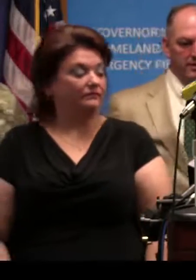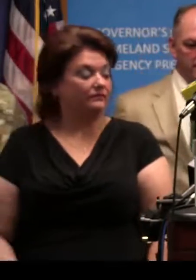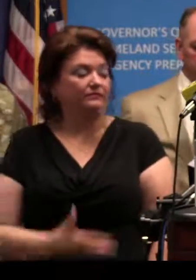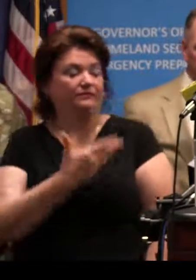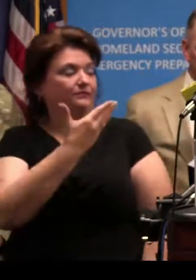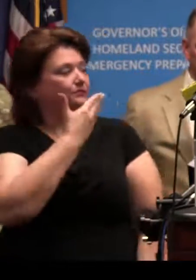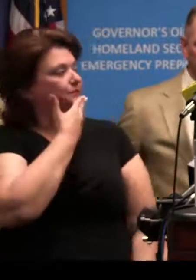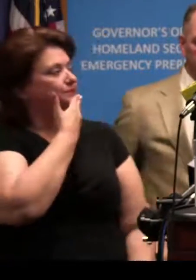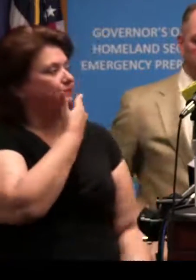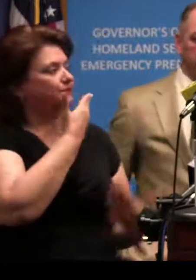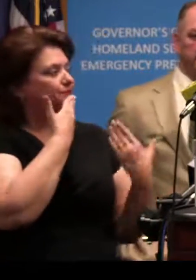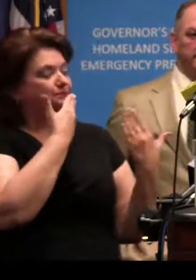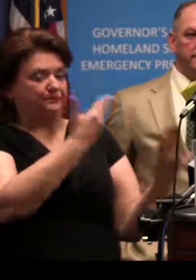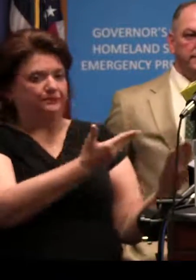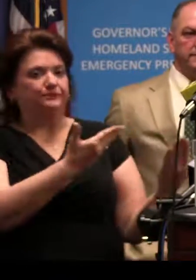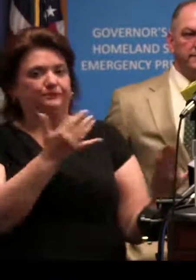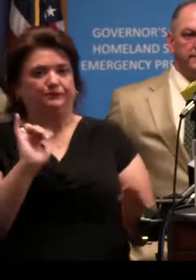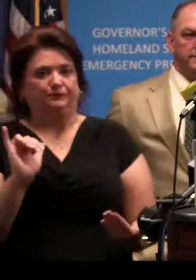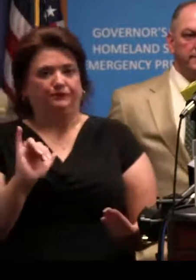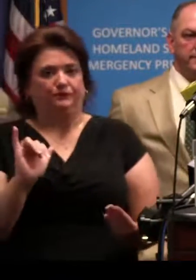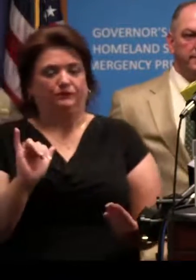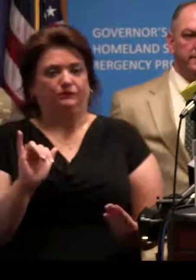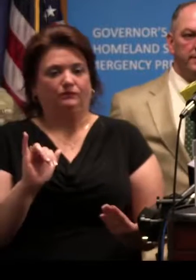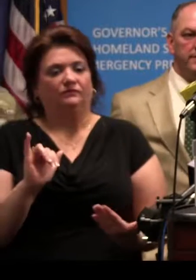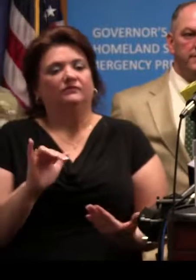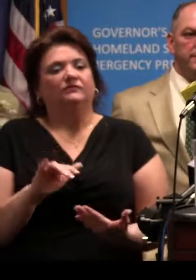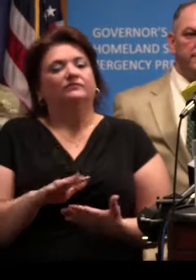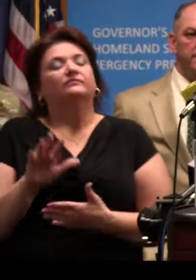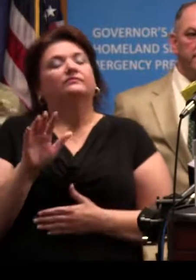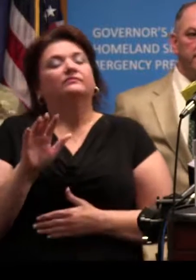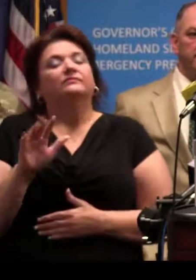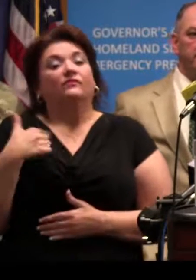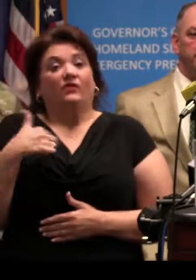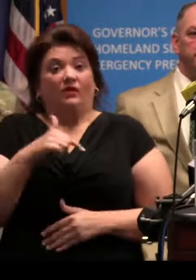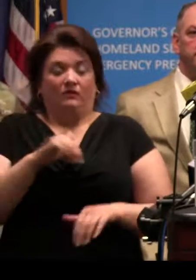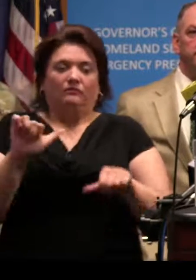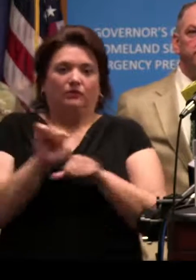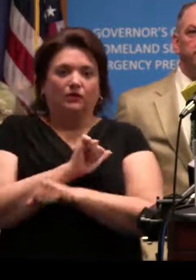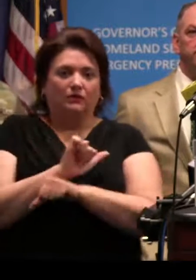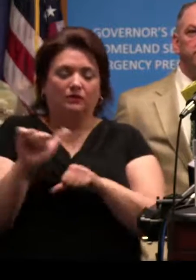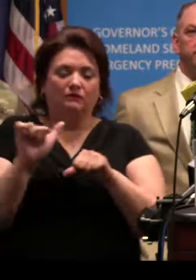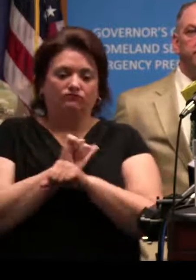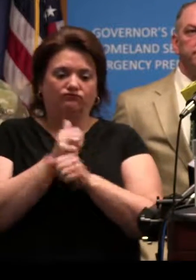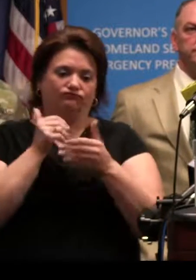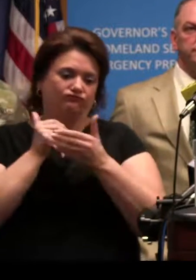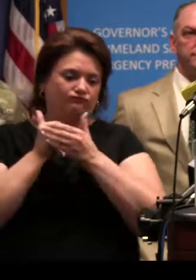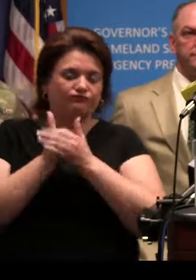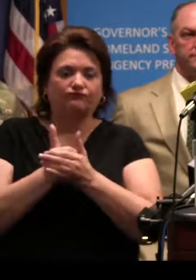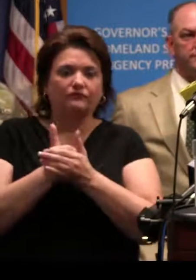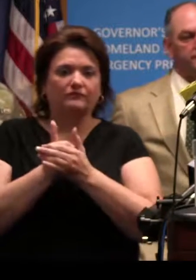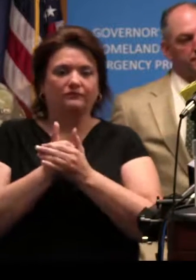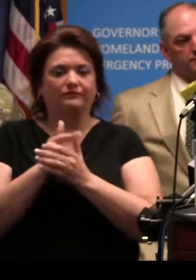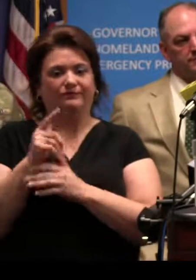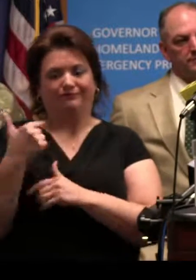you to we we work very closely doing the five hurricanes and I went through in